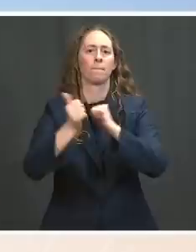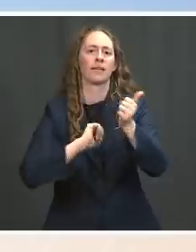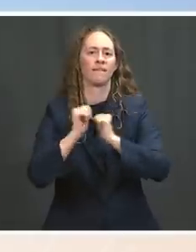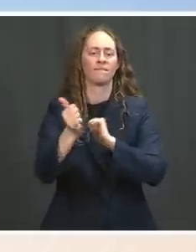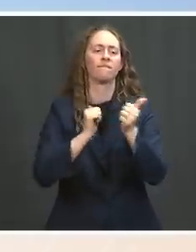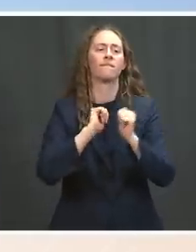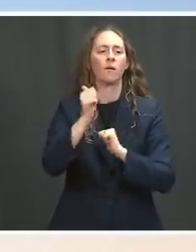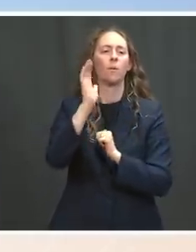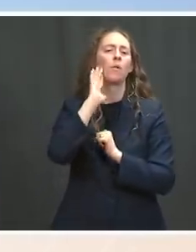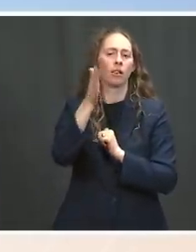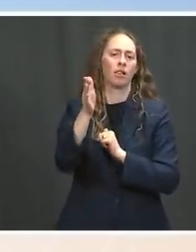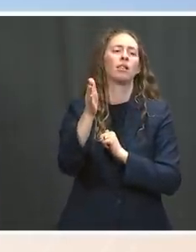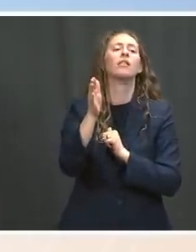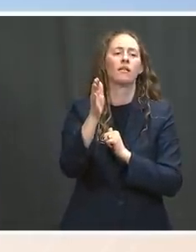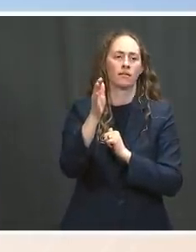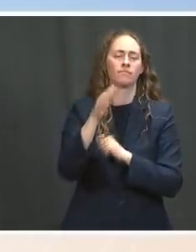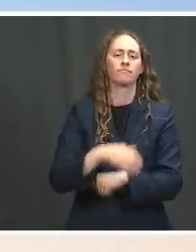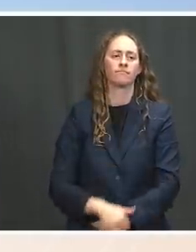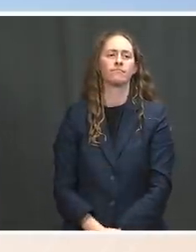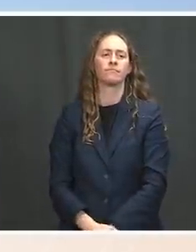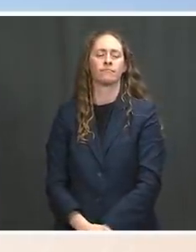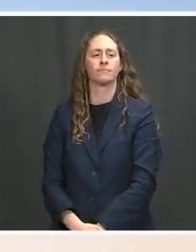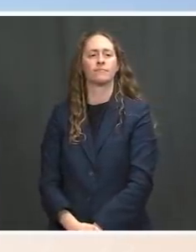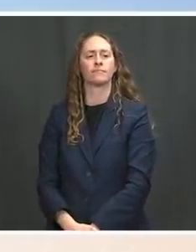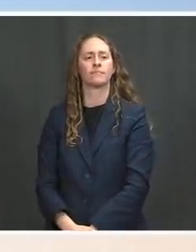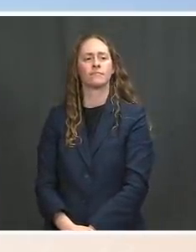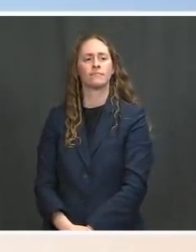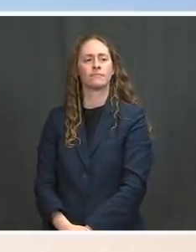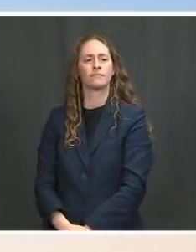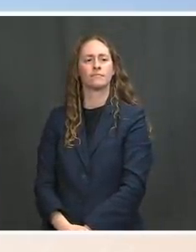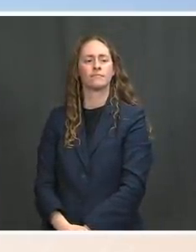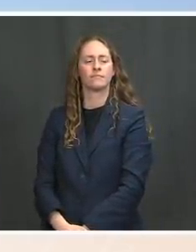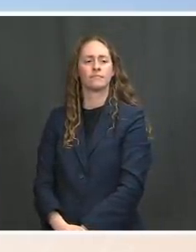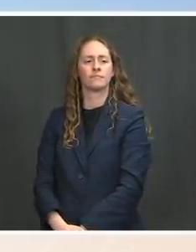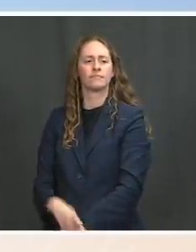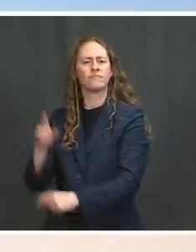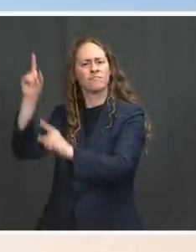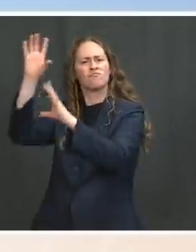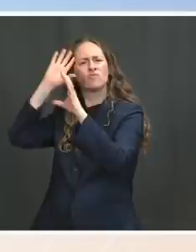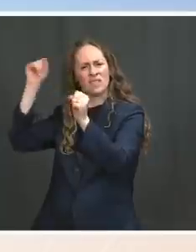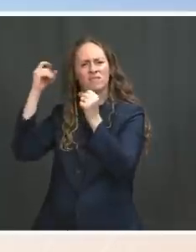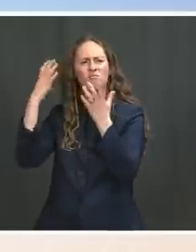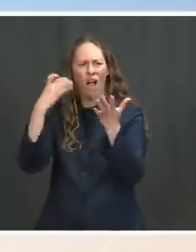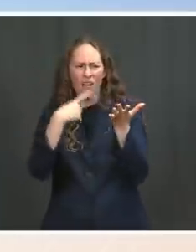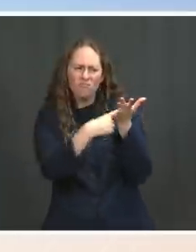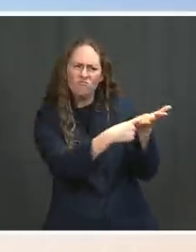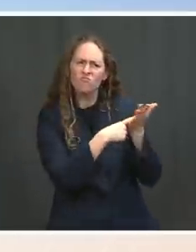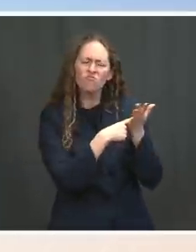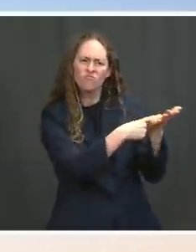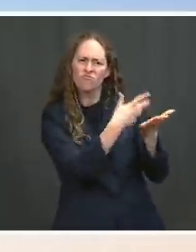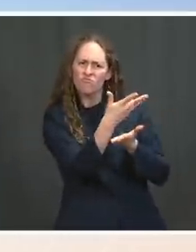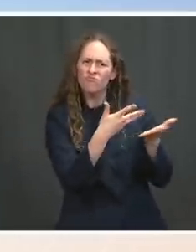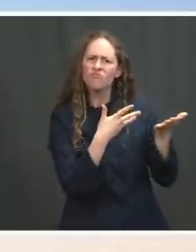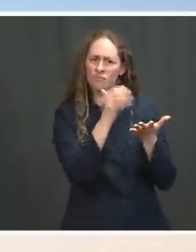that he wants this to be a good-faith effort and negotiation, and that's why he invited him down here -- them -- all of them -- sorry.